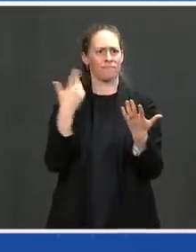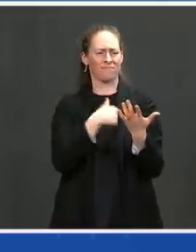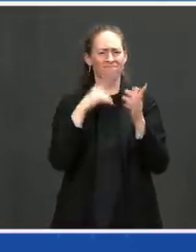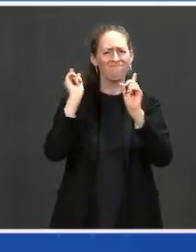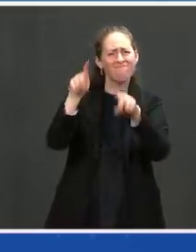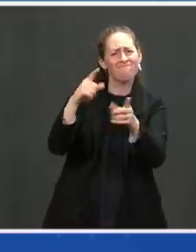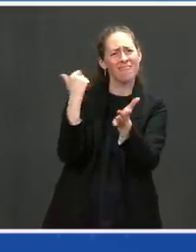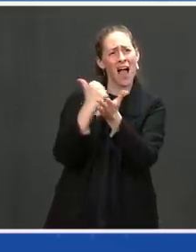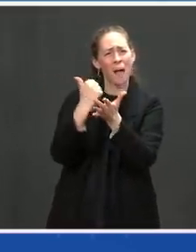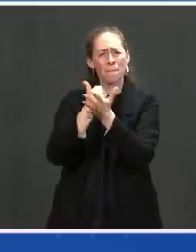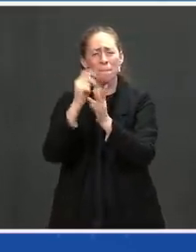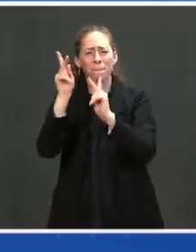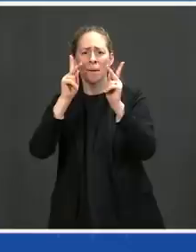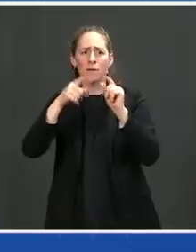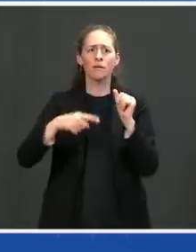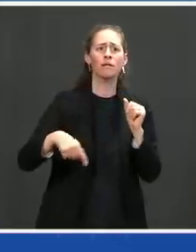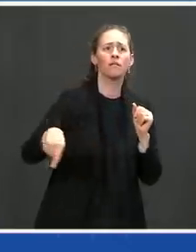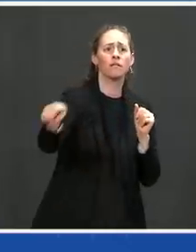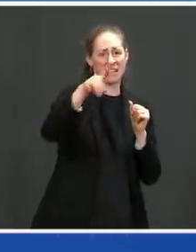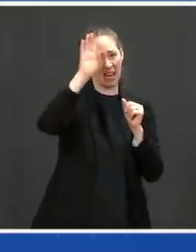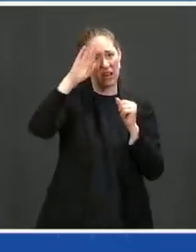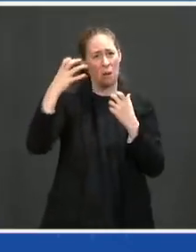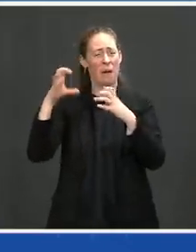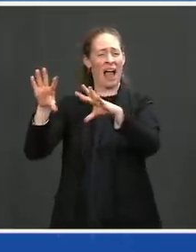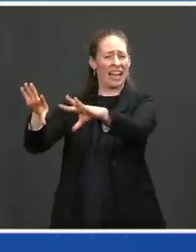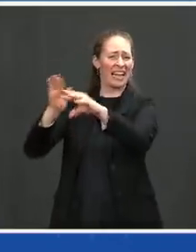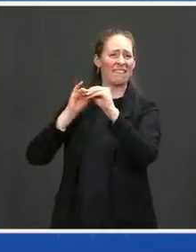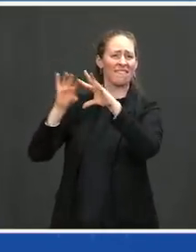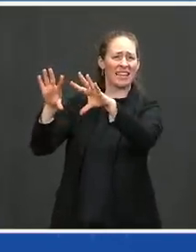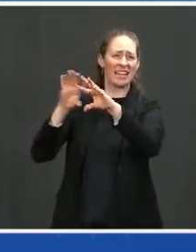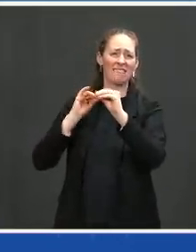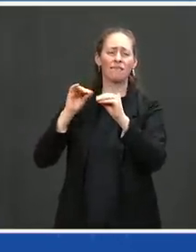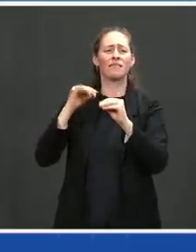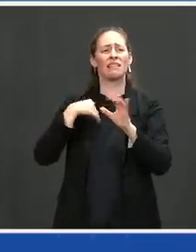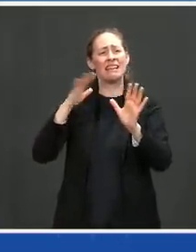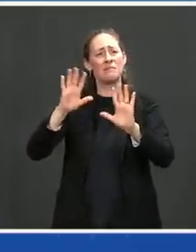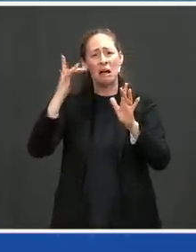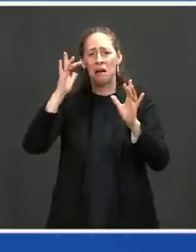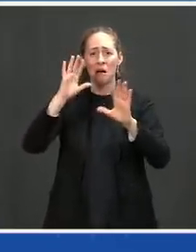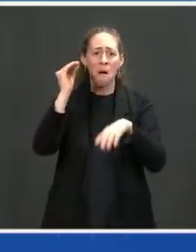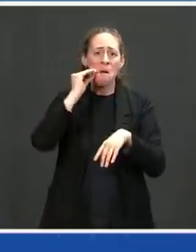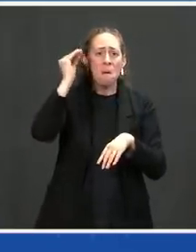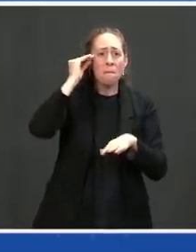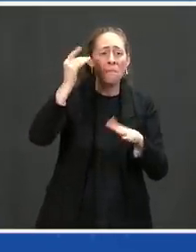to want to leave in the first place because they didn't have housing or water or sustenance,